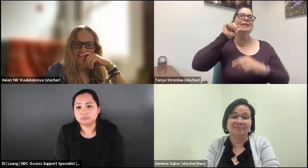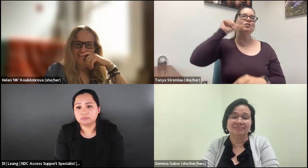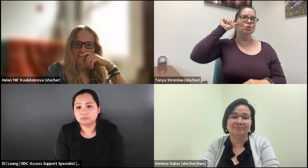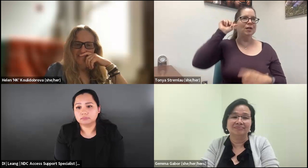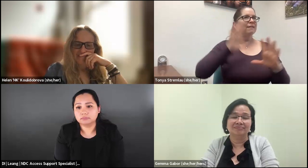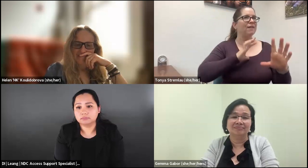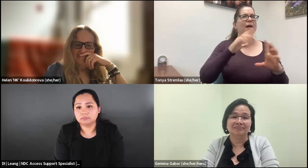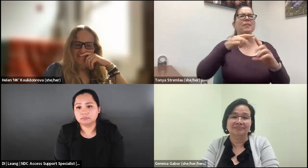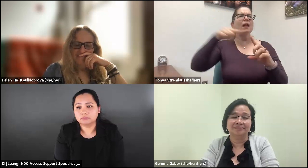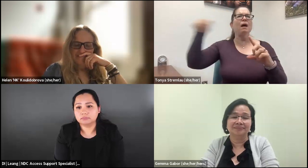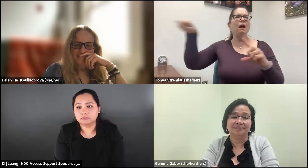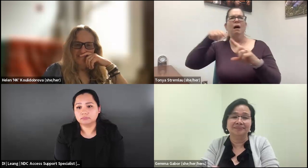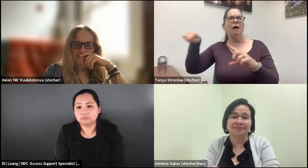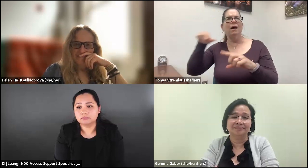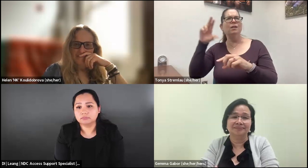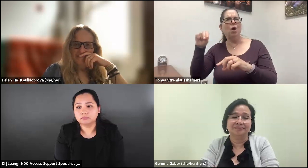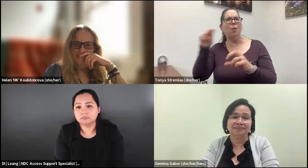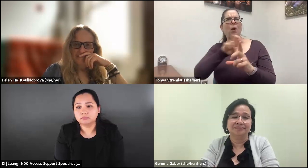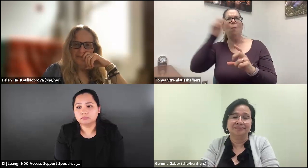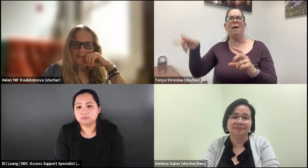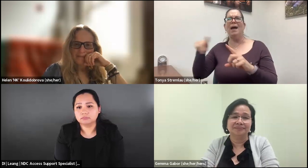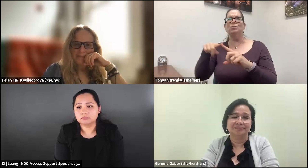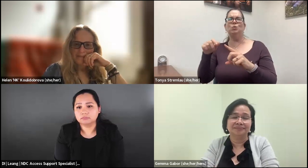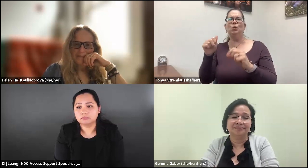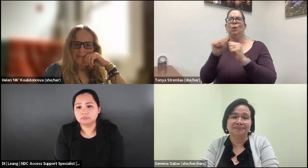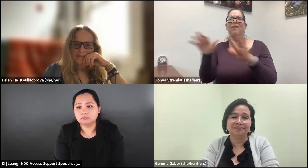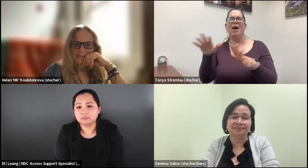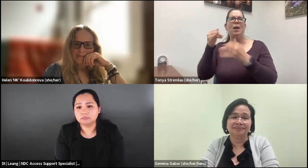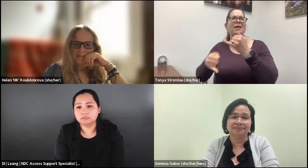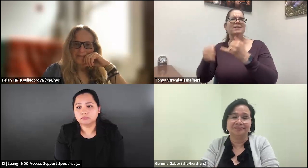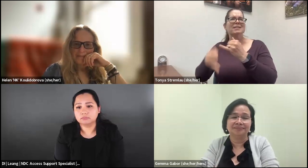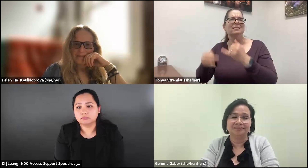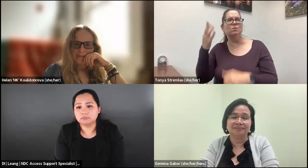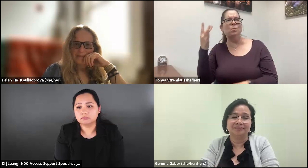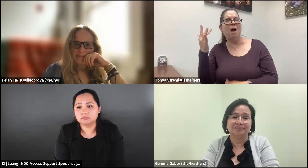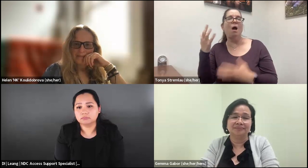like, this happened yesterday.